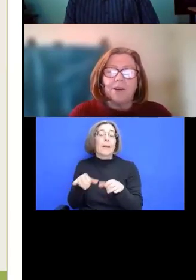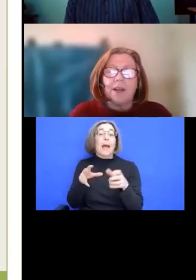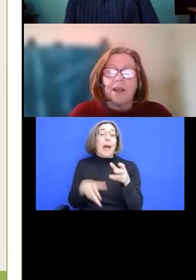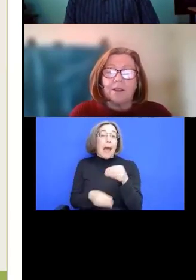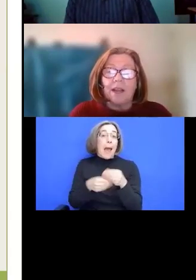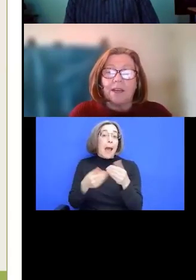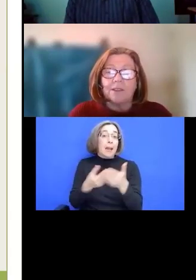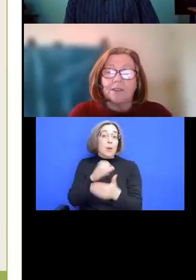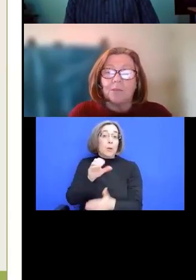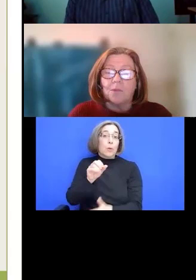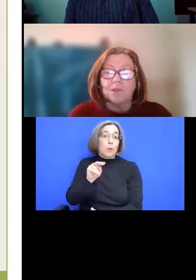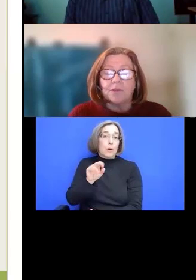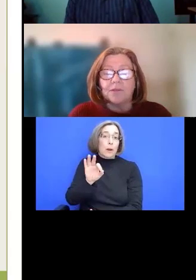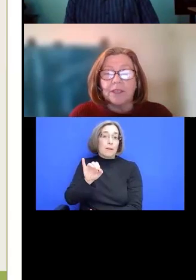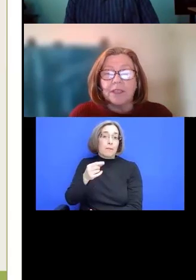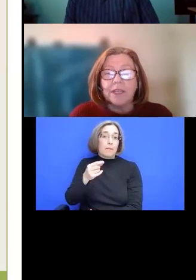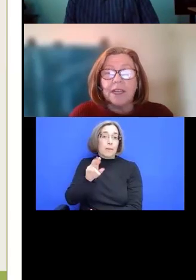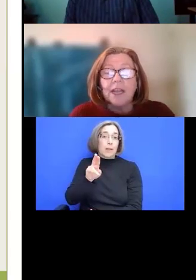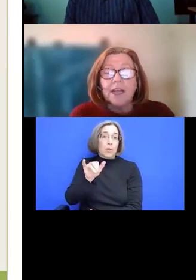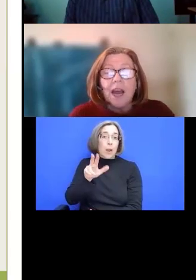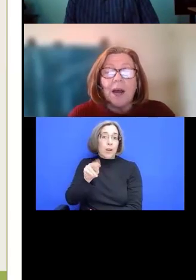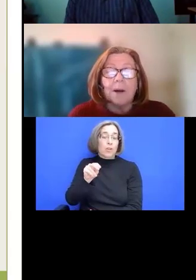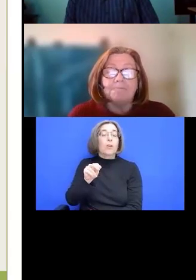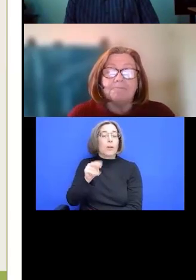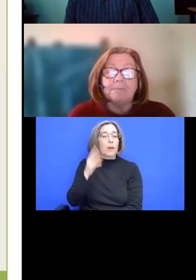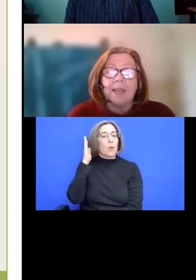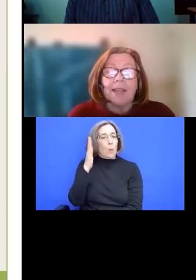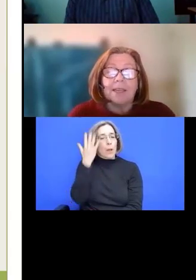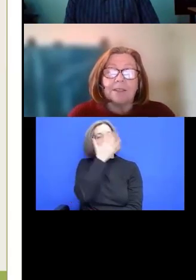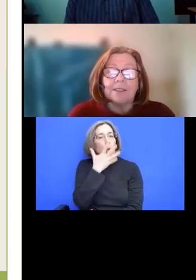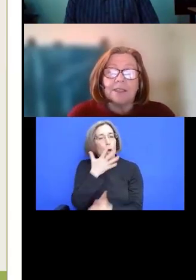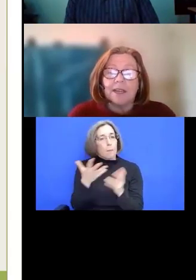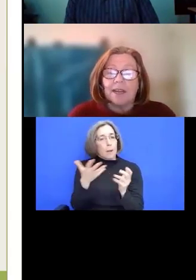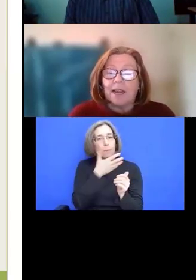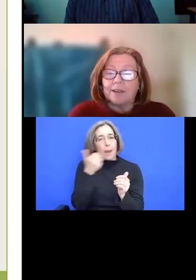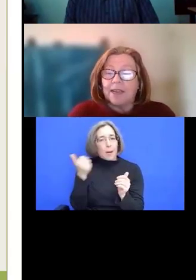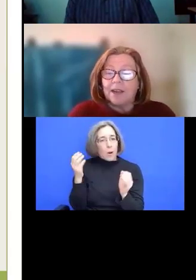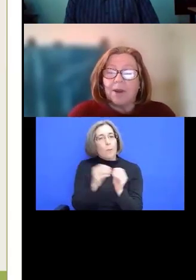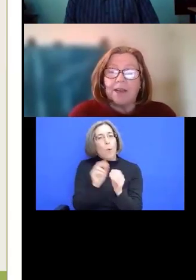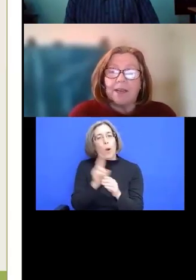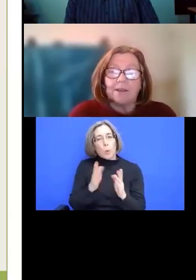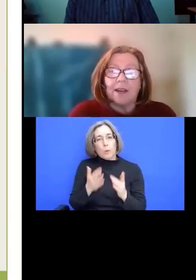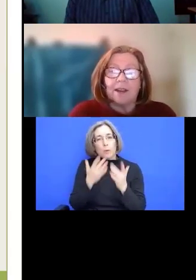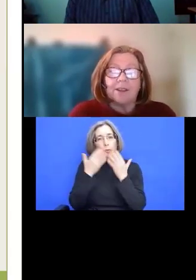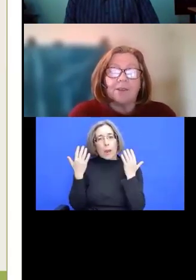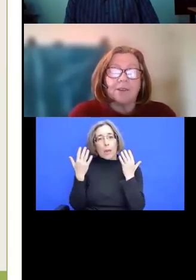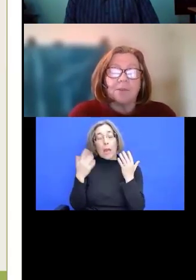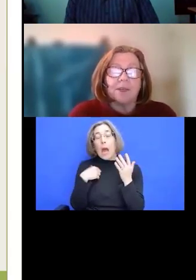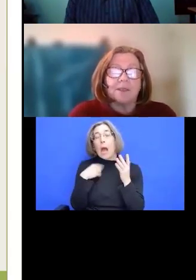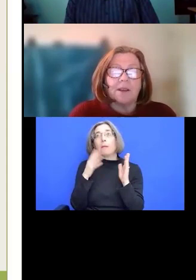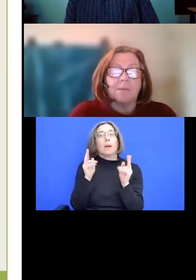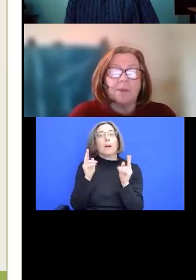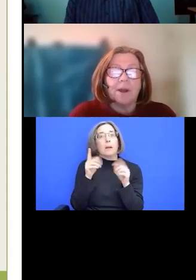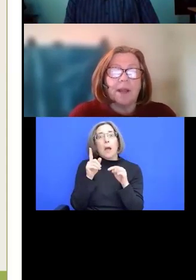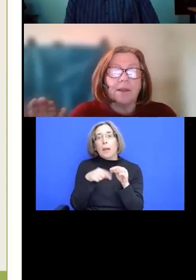and a lot nicer and more user friendly, and I can't wait. And I think you guys will be excited by it.